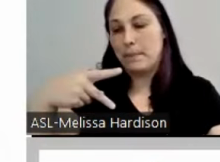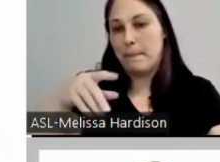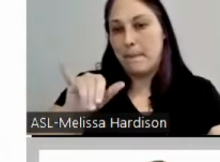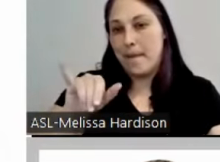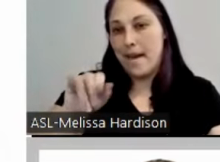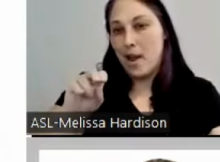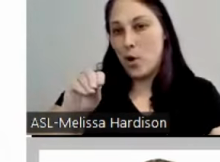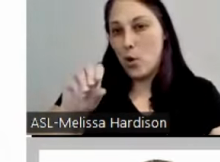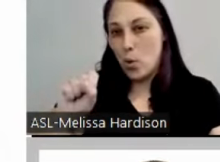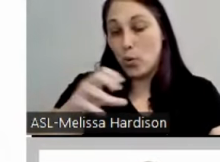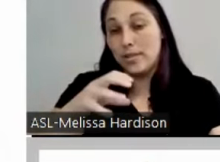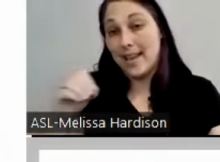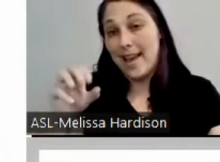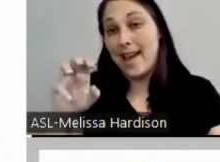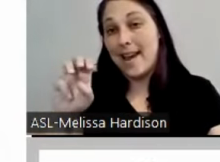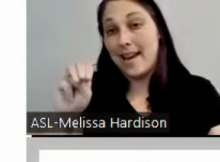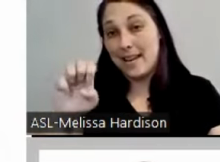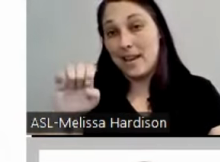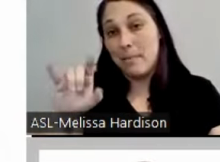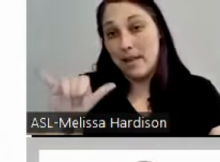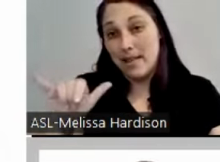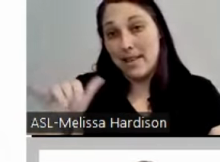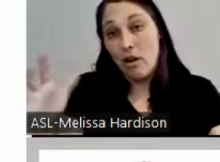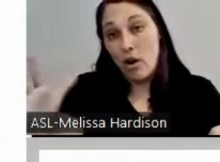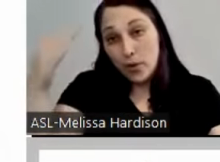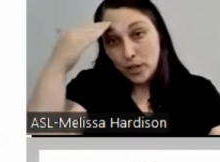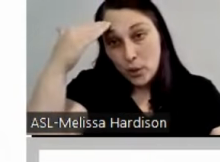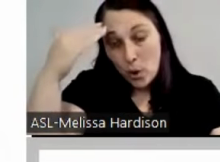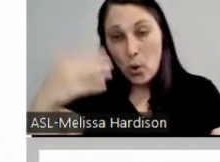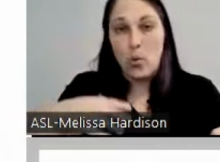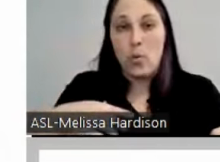Easter Seals on some assistive technology and durable equipment initiatives.